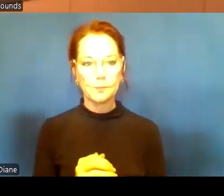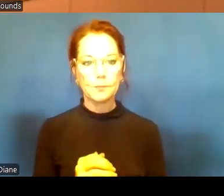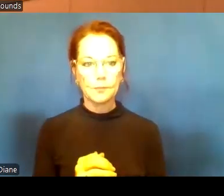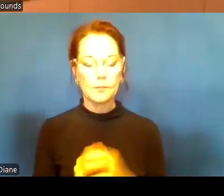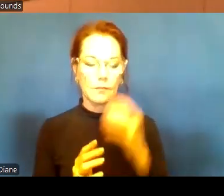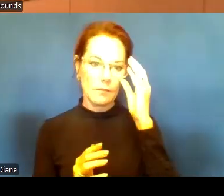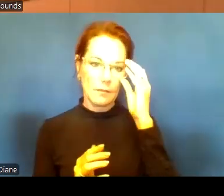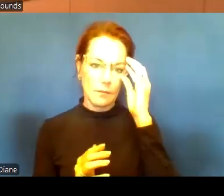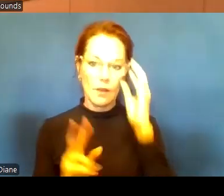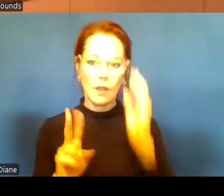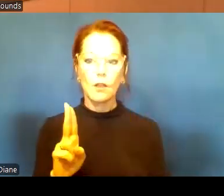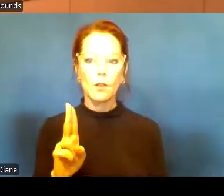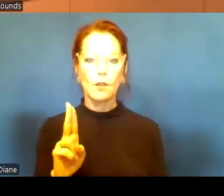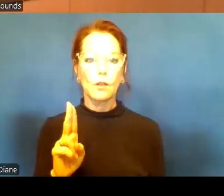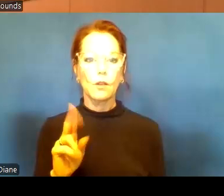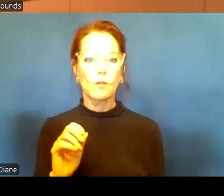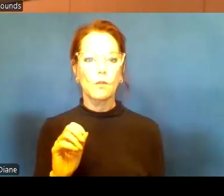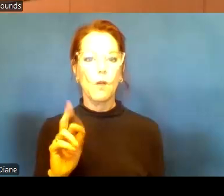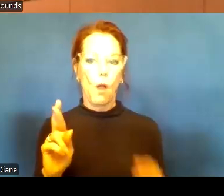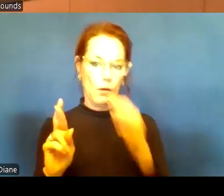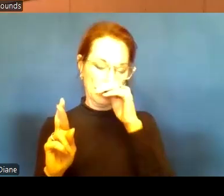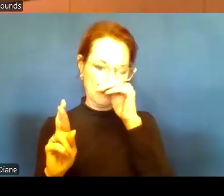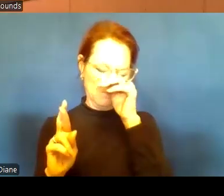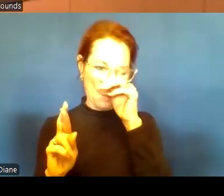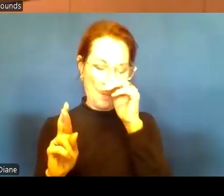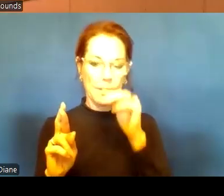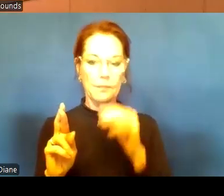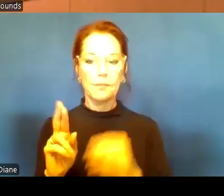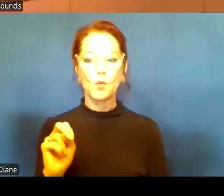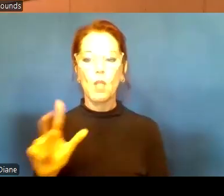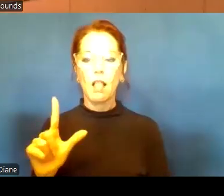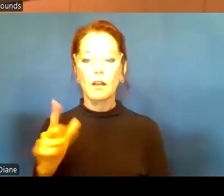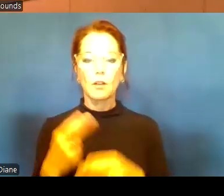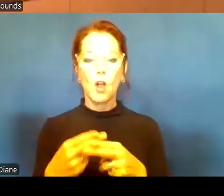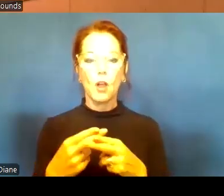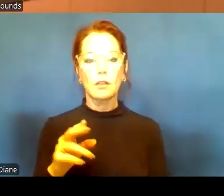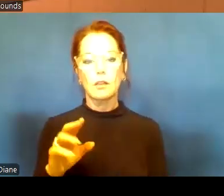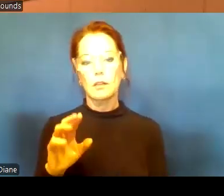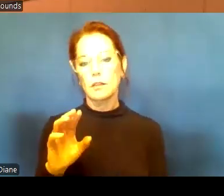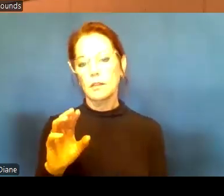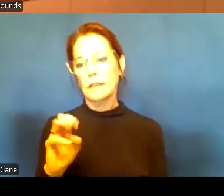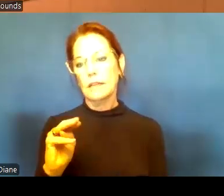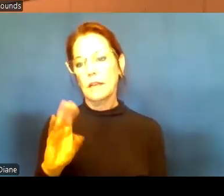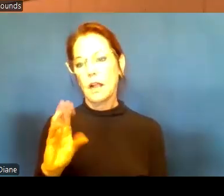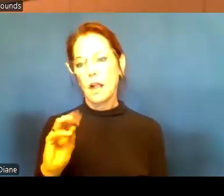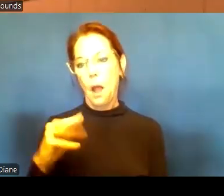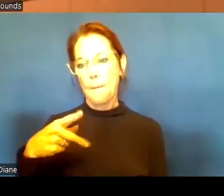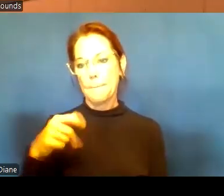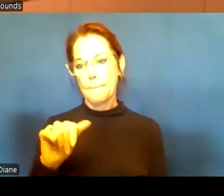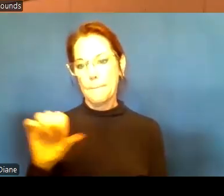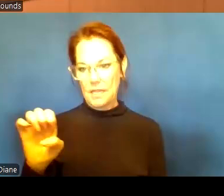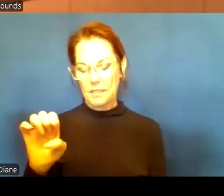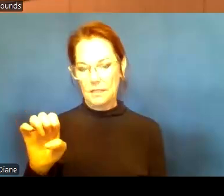U ofar there was a a a newsletter called Encompass and it was celebrating uh women's um history month